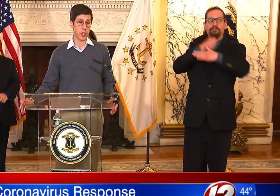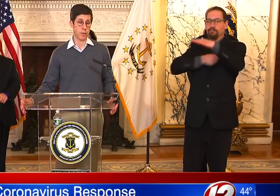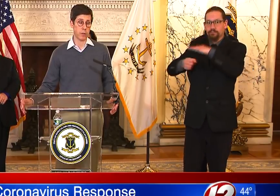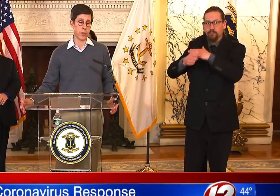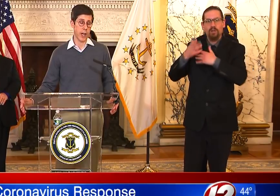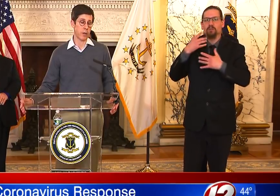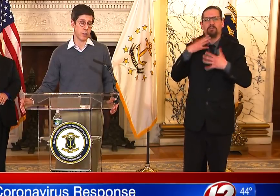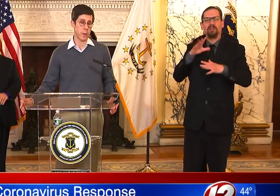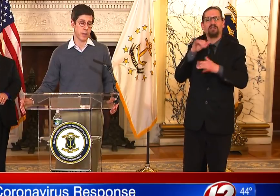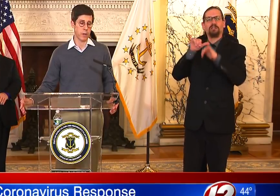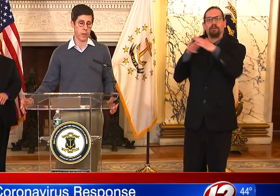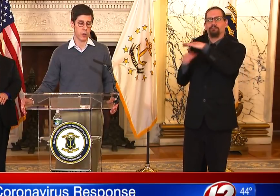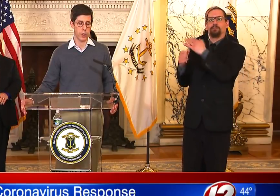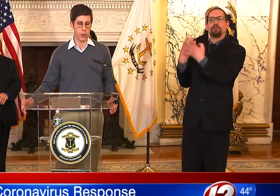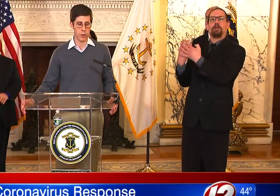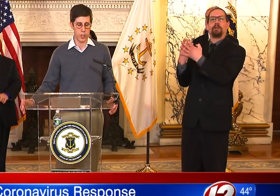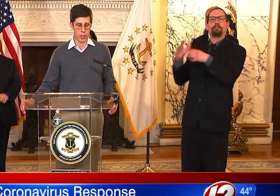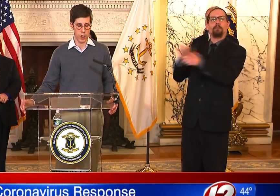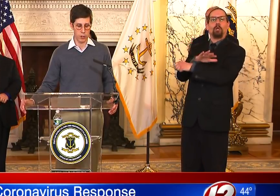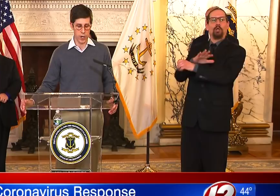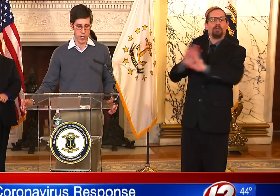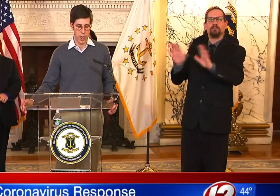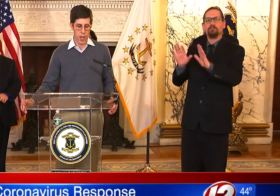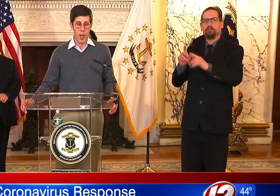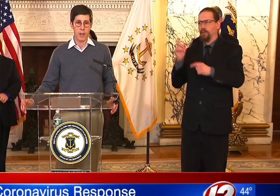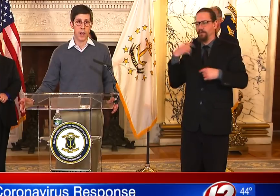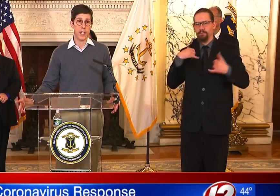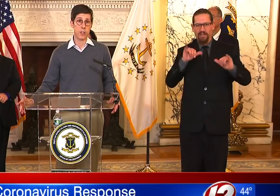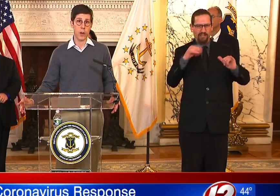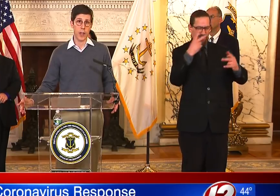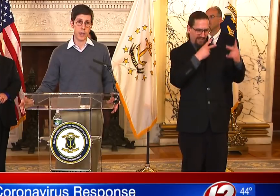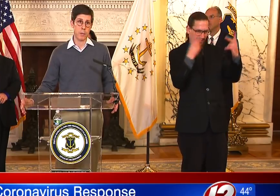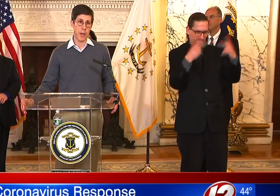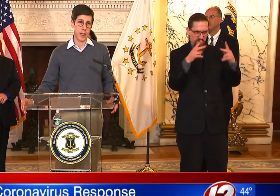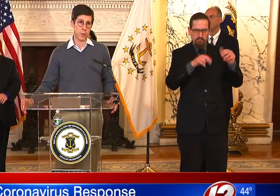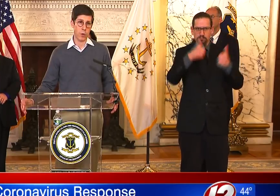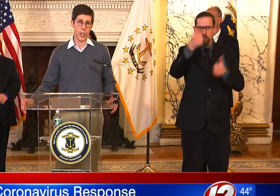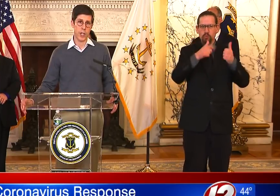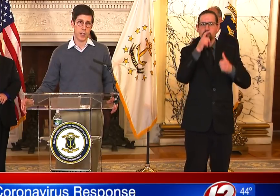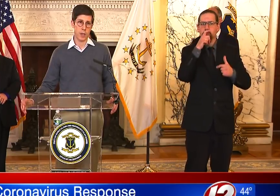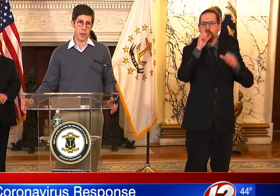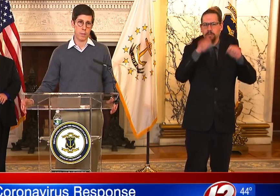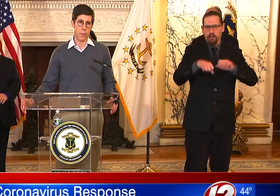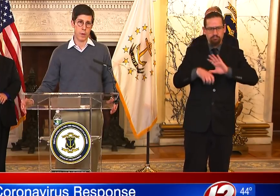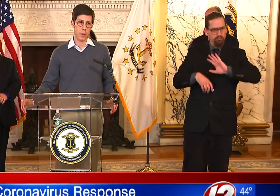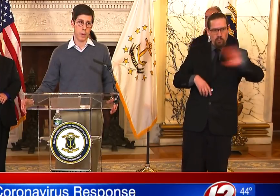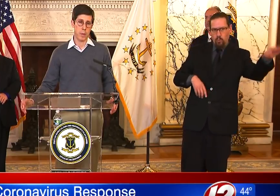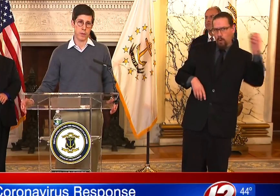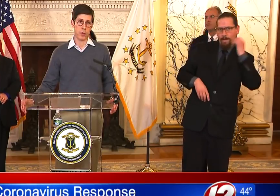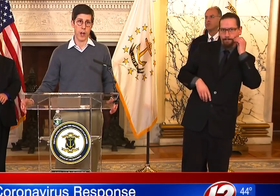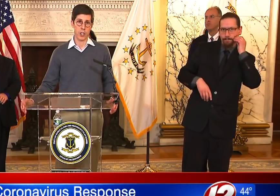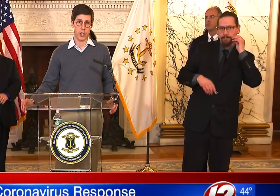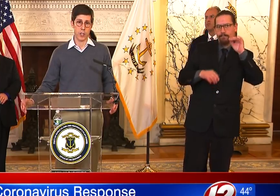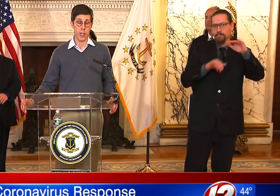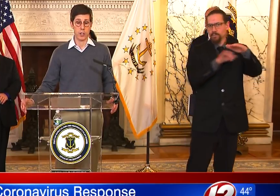WE ARE WORKING IN A RESPONSIBLE MANNER TO MAKE SURE WE ARE MAINTAINING EVERY APPROPRIATE LEVEL OF PUBLIC SAFETY BUT ALSO FACILITATING WHAT WE KNOW IS A DIFFICULT TIME NOT JUST FOR RHODE ISLANDERS, BUT INCLUDING